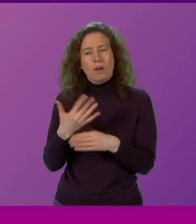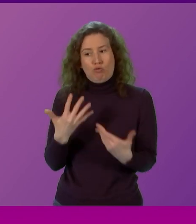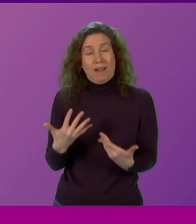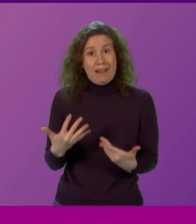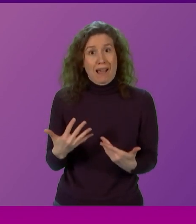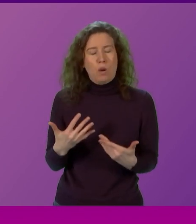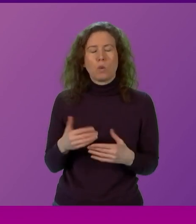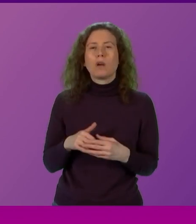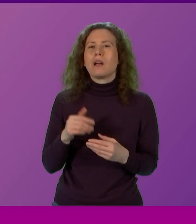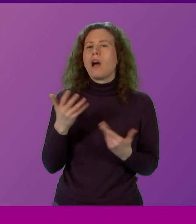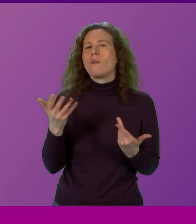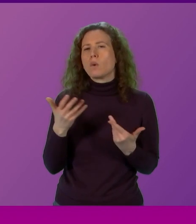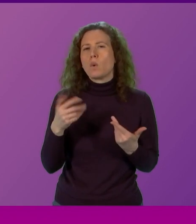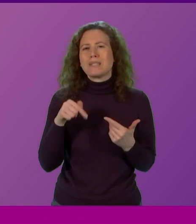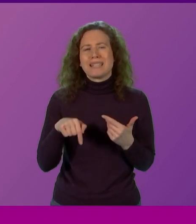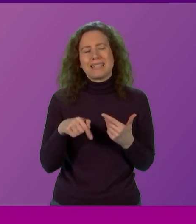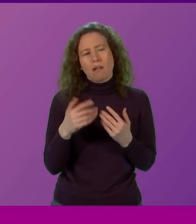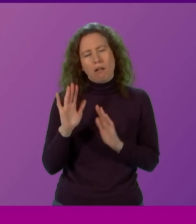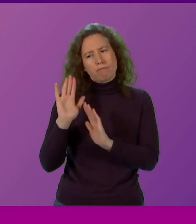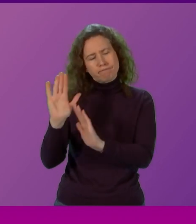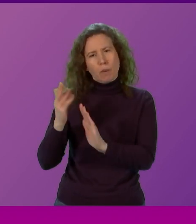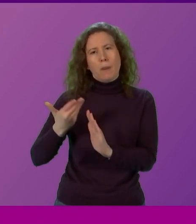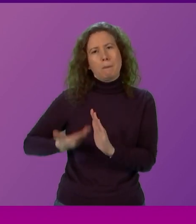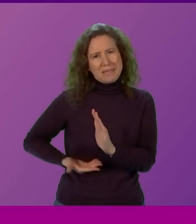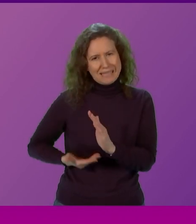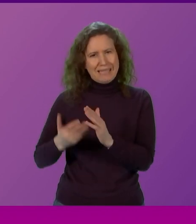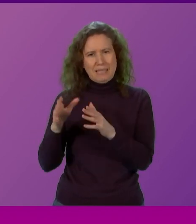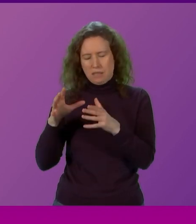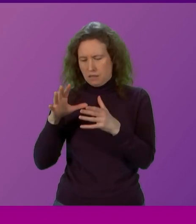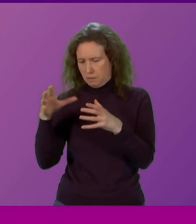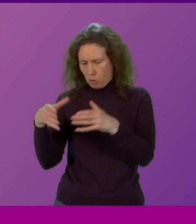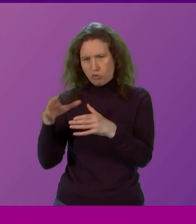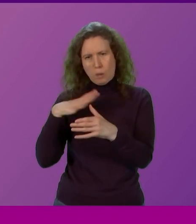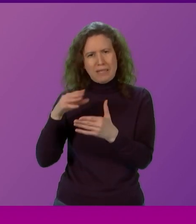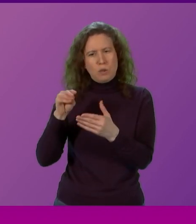Although it is, of course, for the business bureau to timetable such matters, I am very